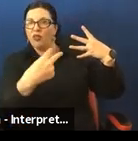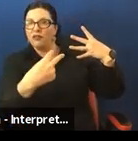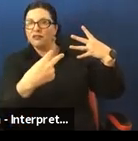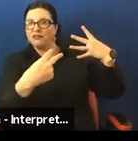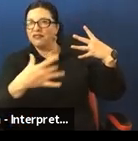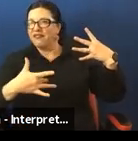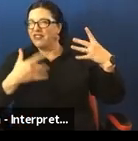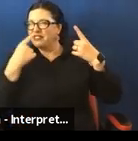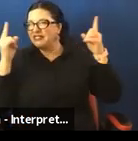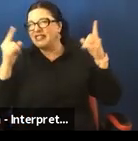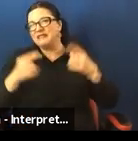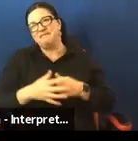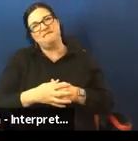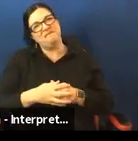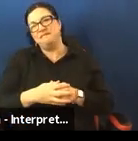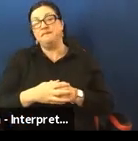Jason Williams: Does anyone have any questions around these